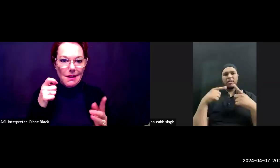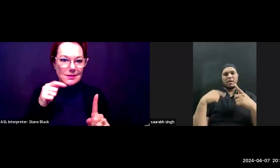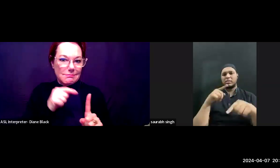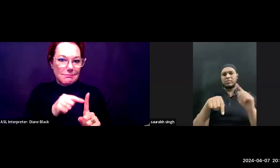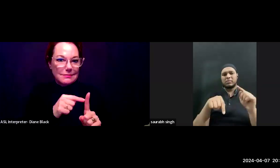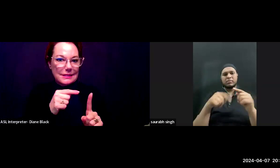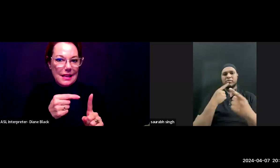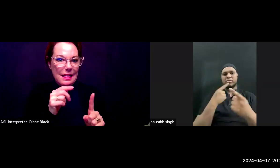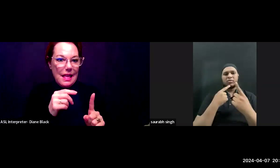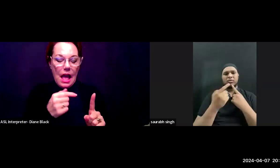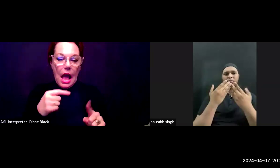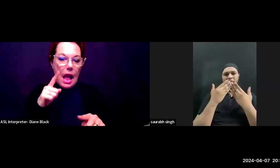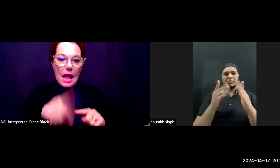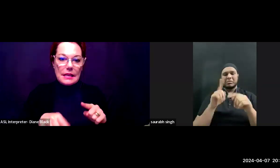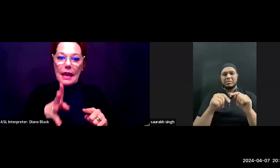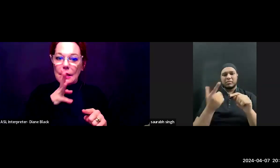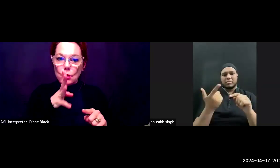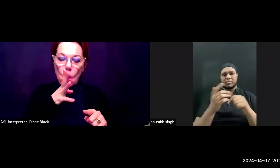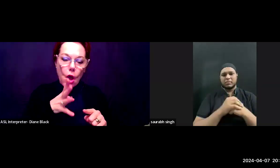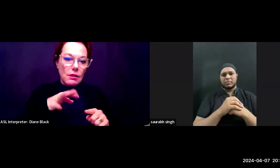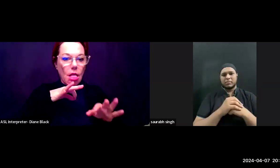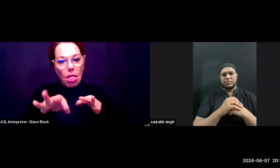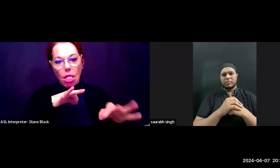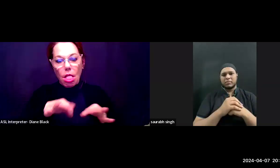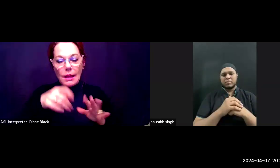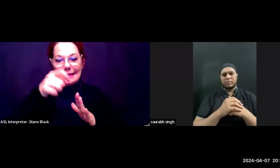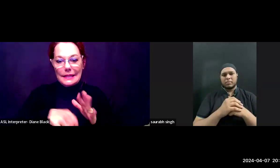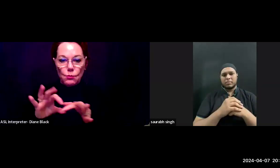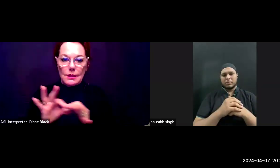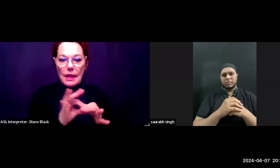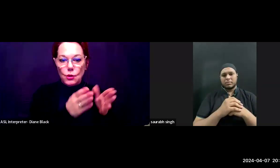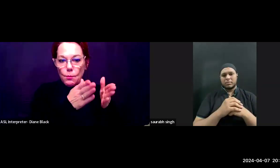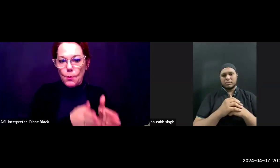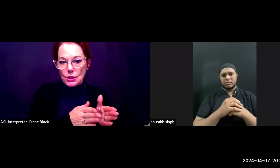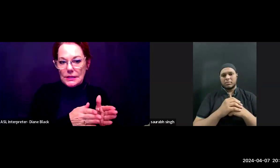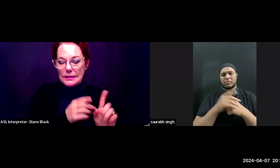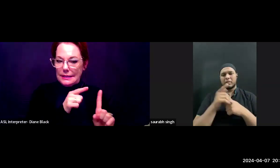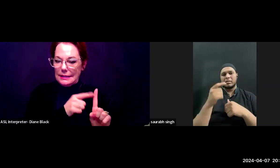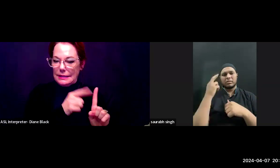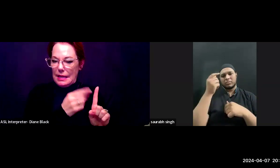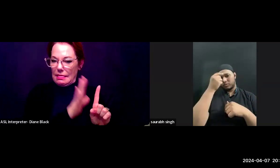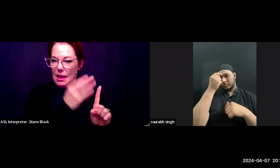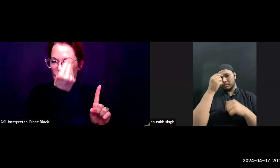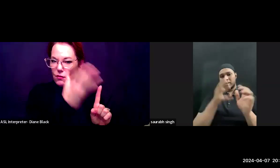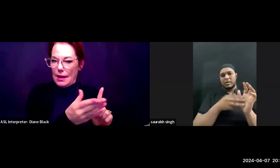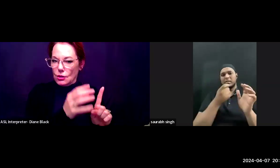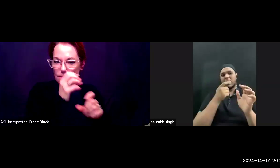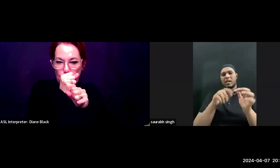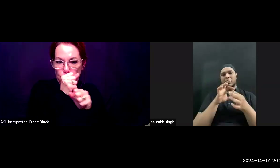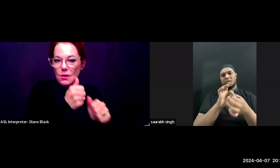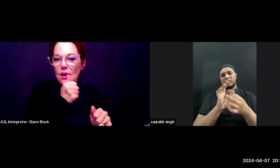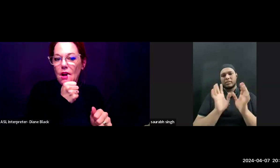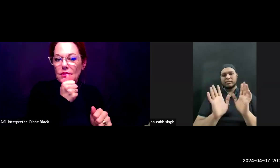openly about it. this is a problem that we face in the field of medicine okay. so when we give